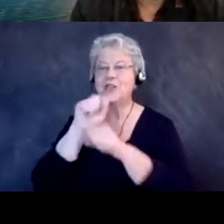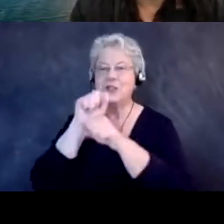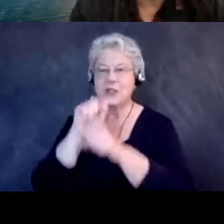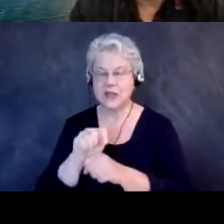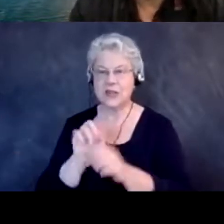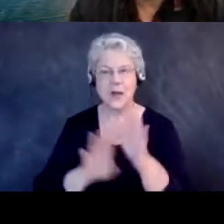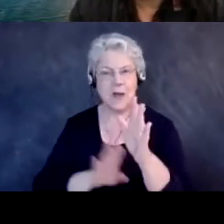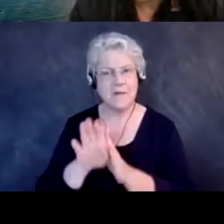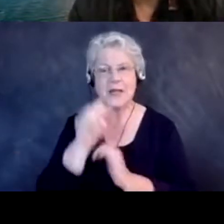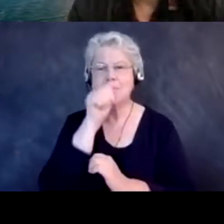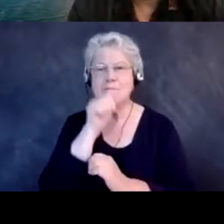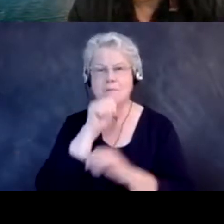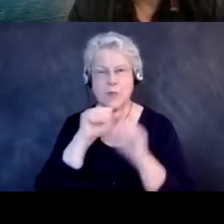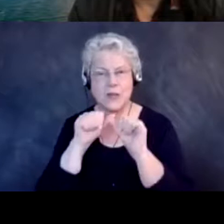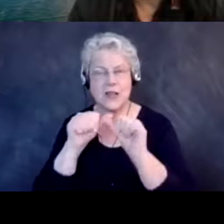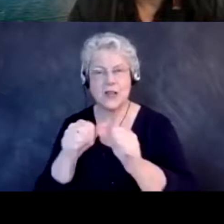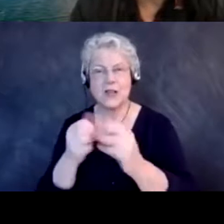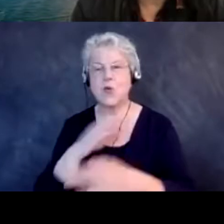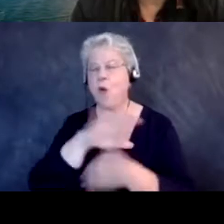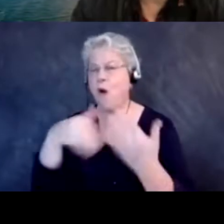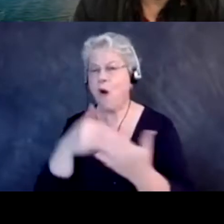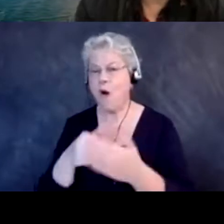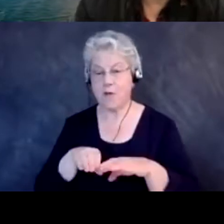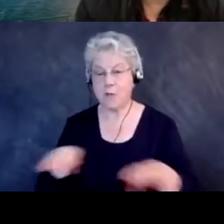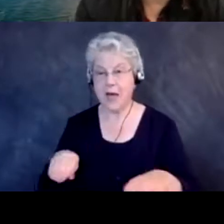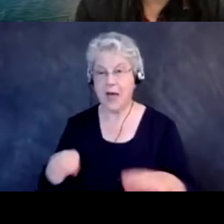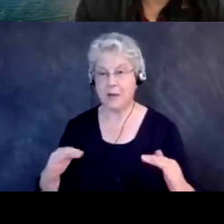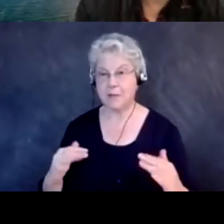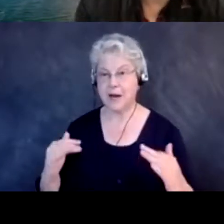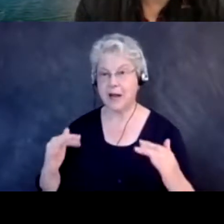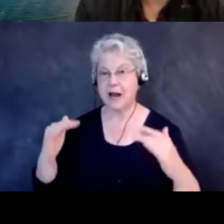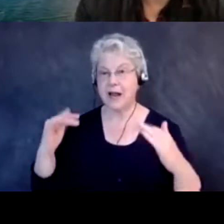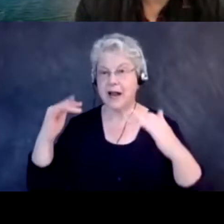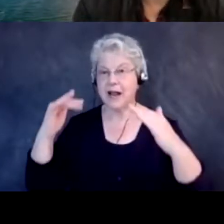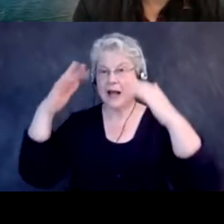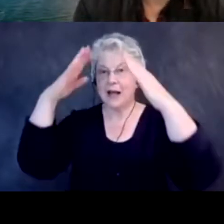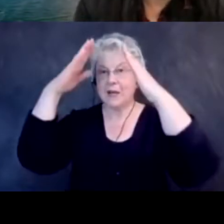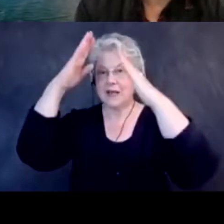all practices bottom-up grassroots planning versus top-down planning. So true, Chris. Next bullet.